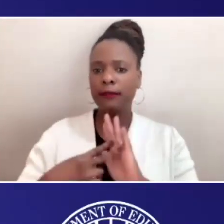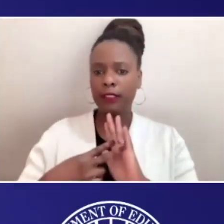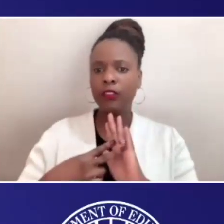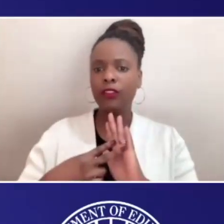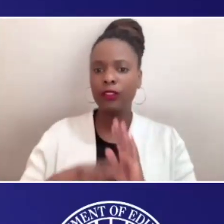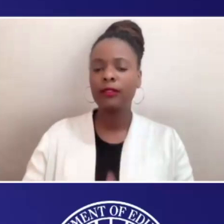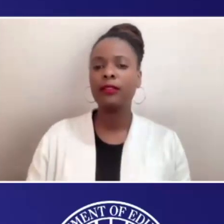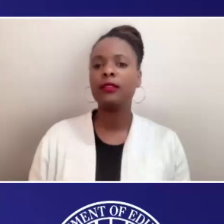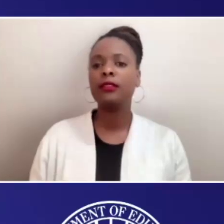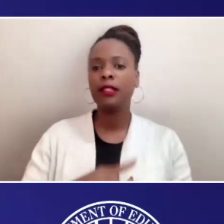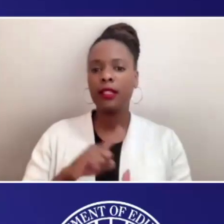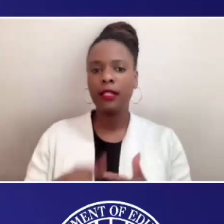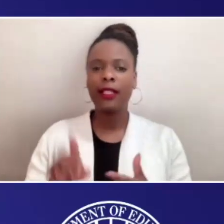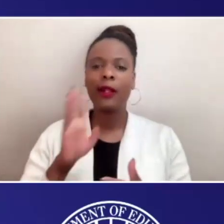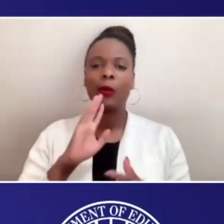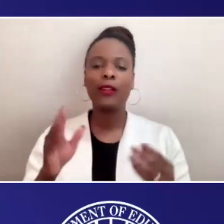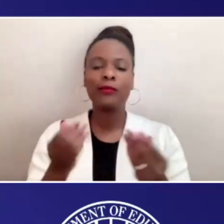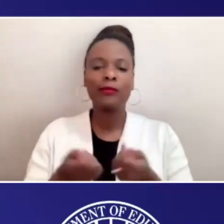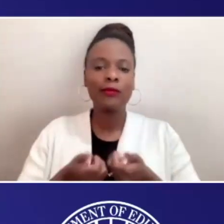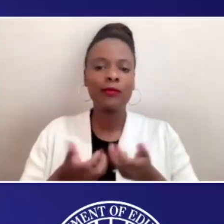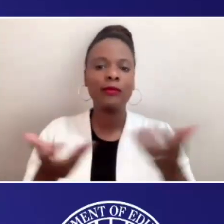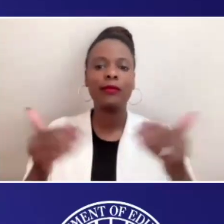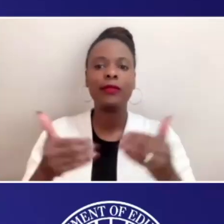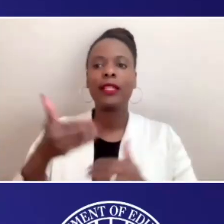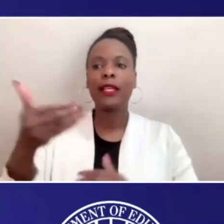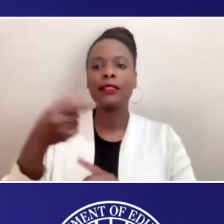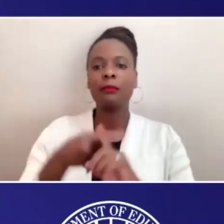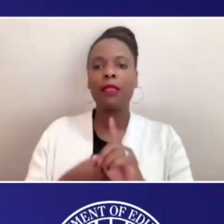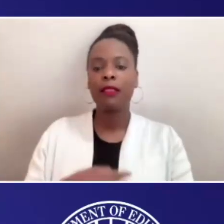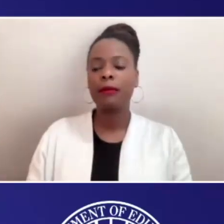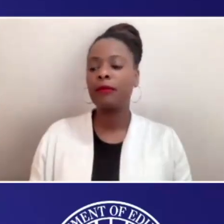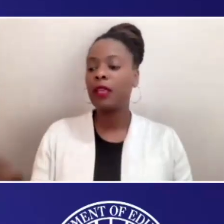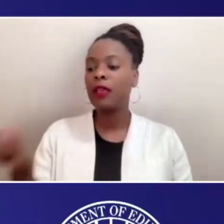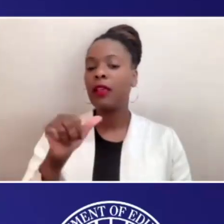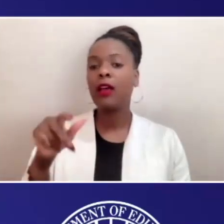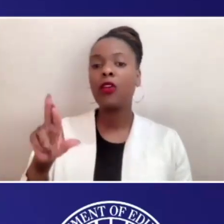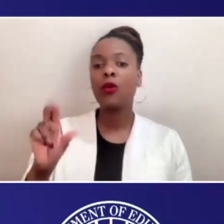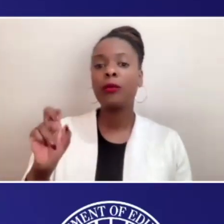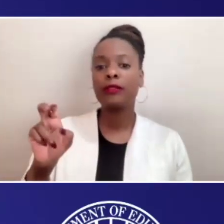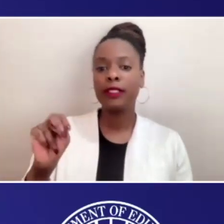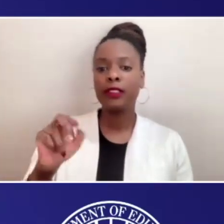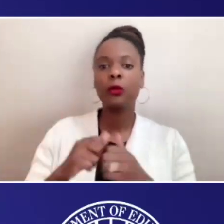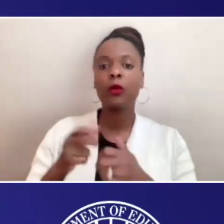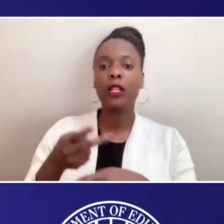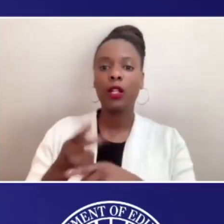And then we'll recirculate this next month. The other provision with the loan limits that we talked about were the health